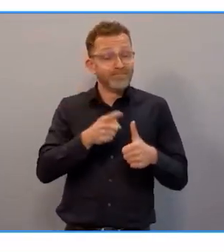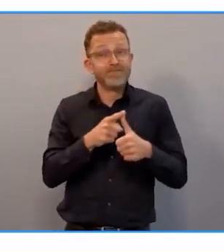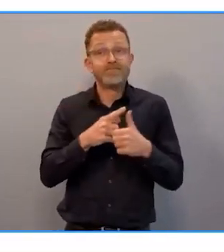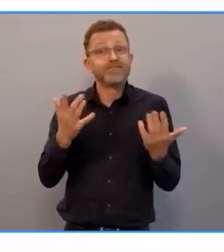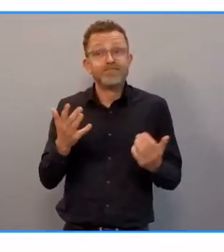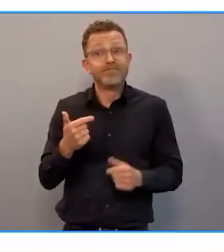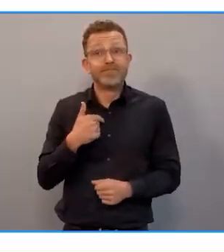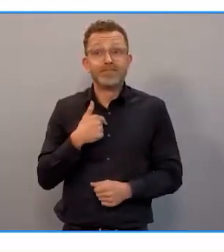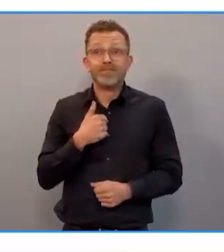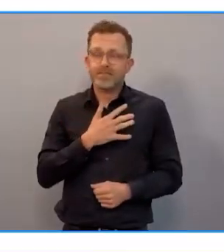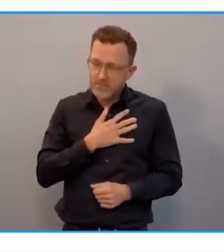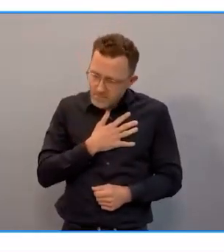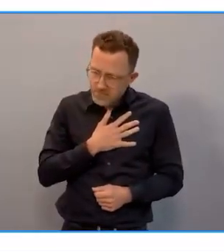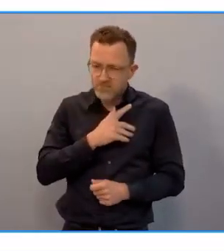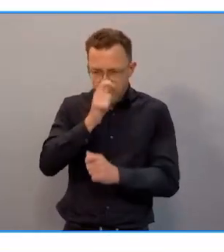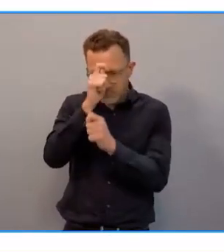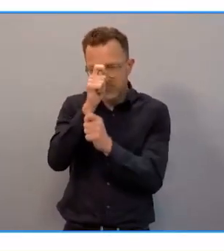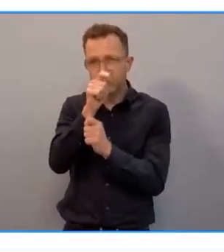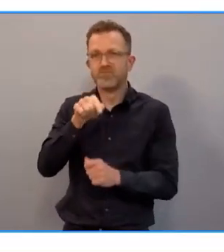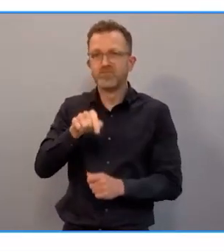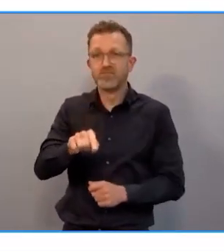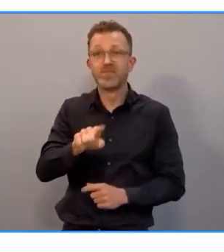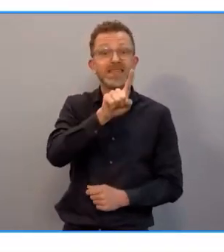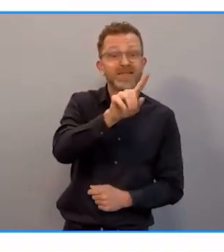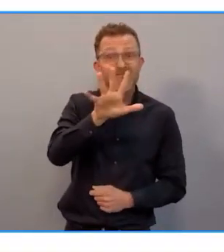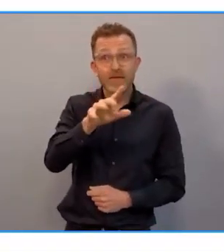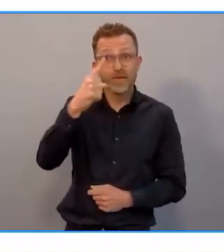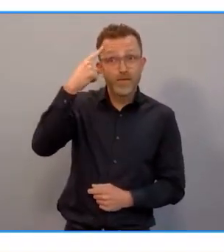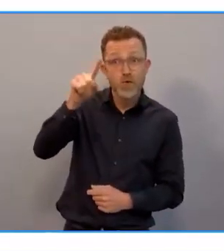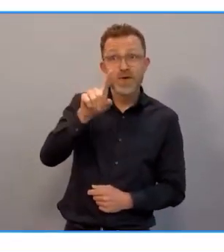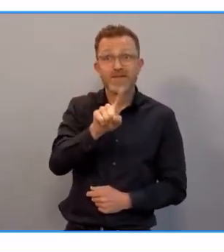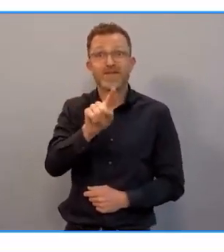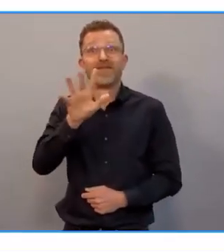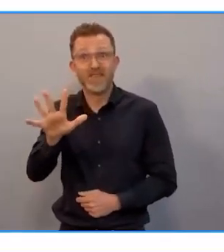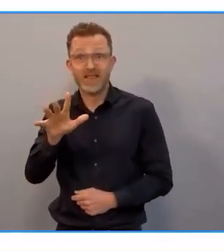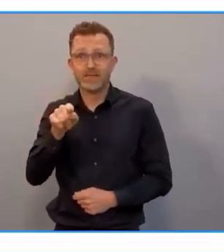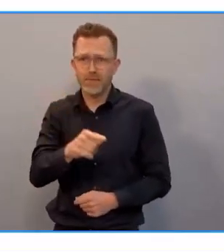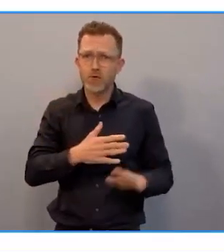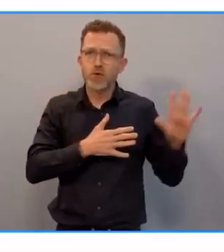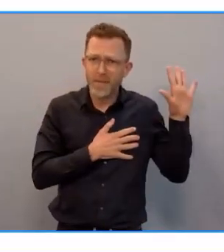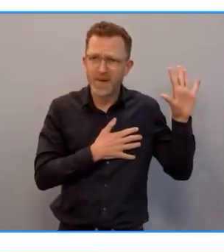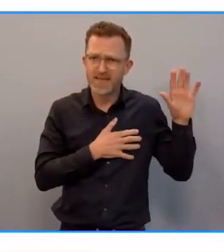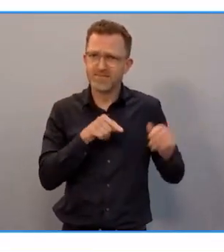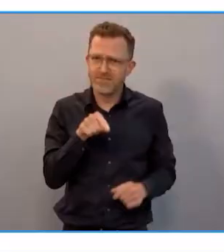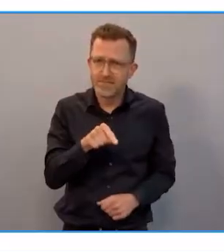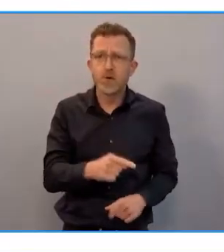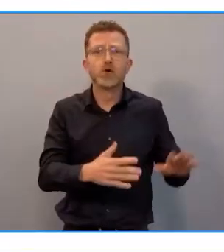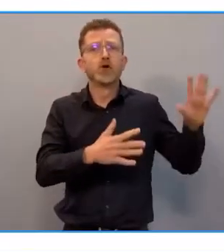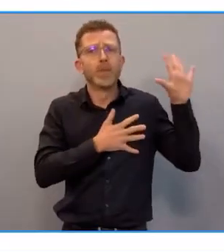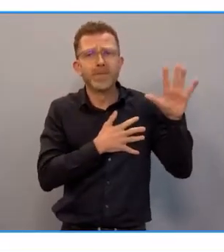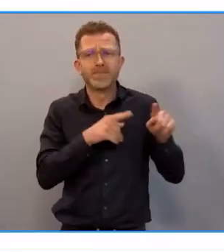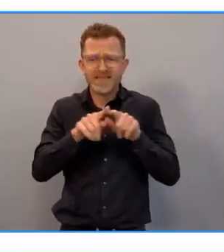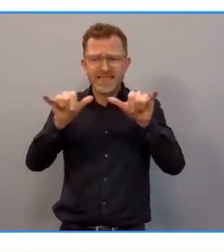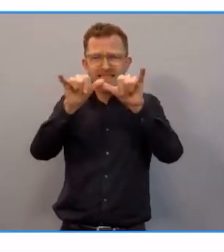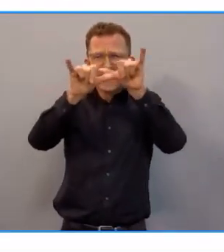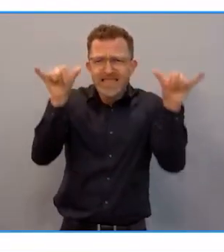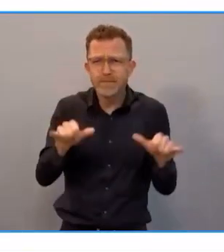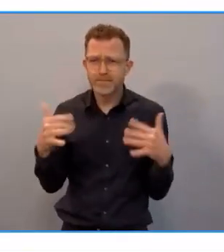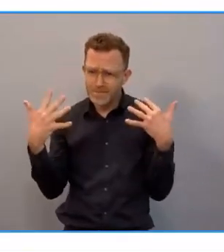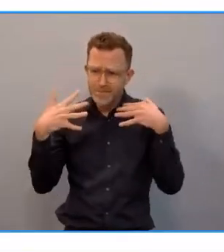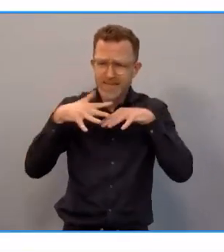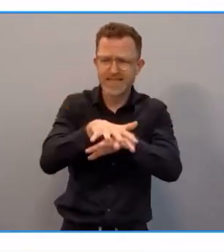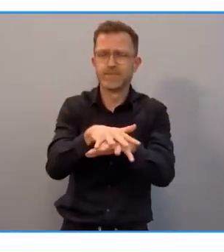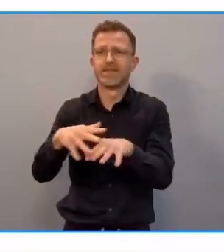disability across all sectors Now we need to answer to those questions: